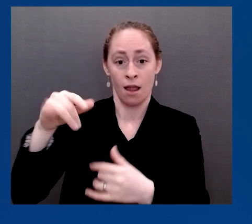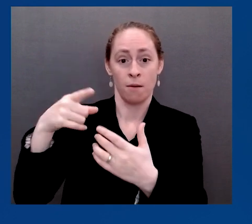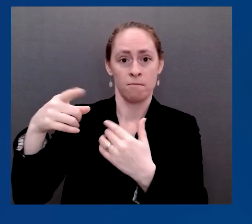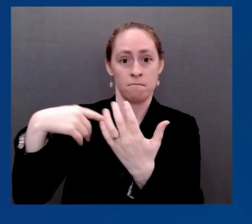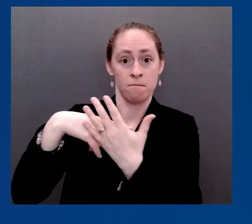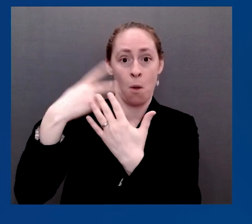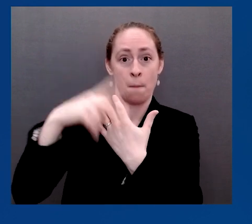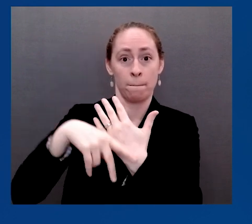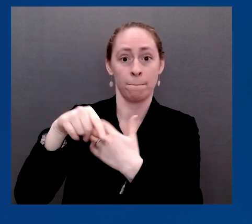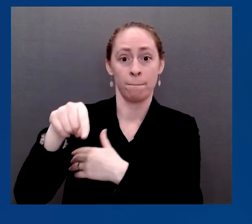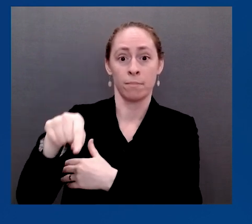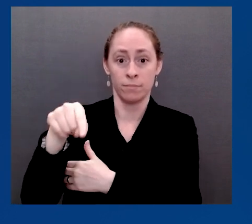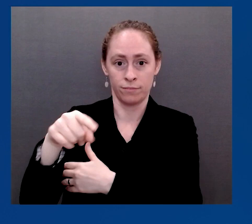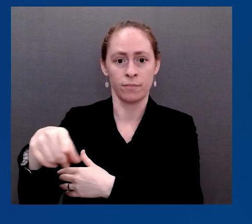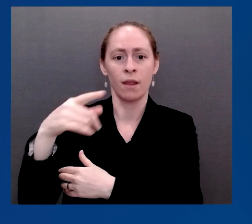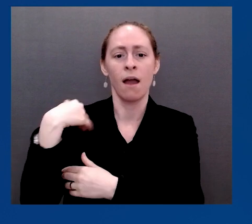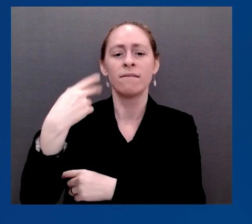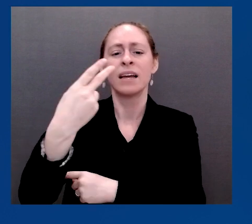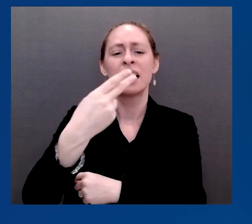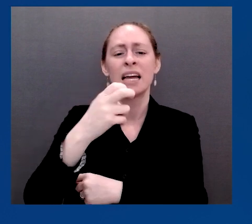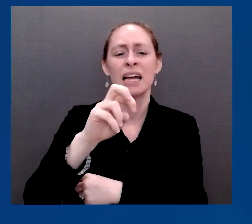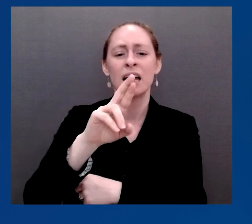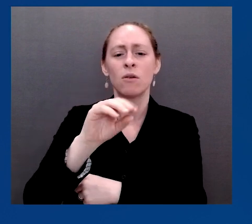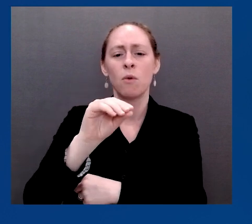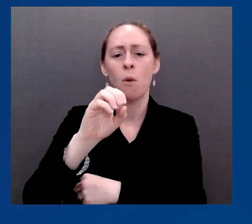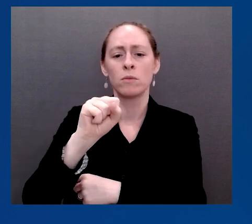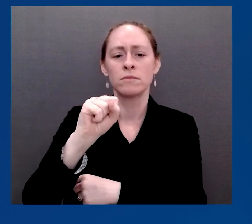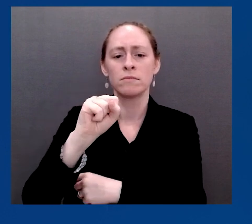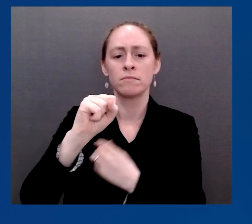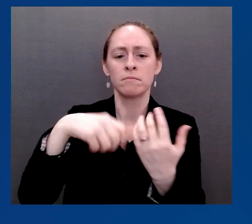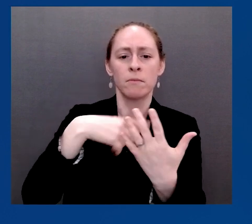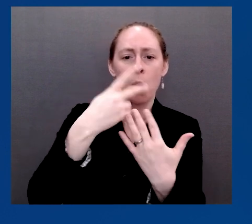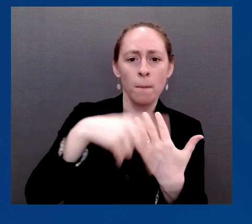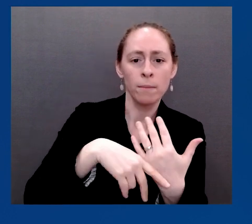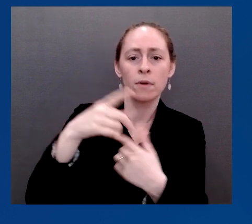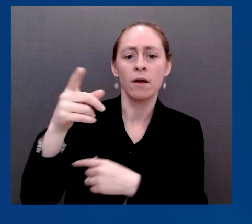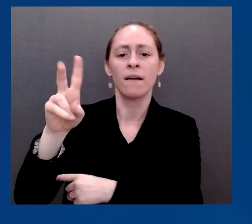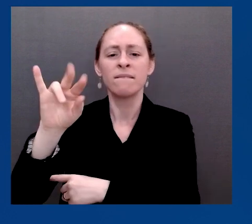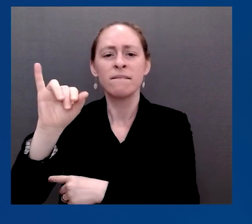of vaccine effectiveness in children and young adults in overcoming COVID-19.